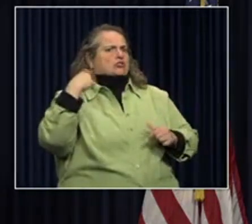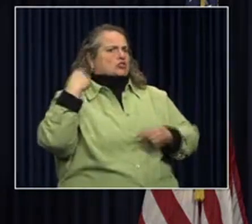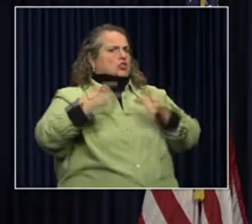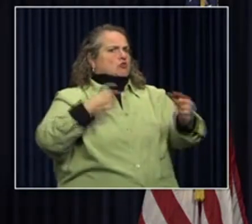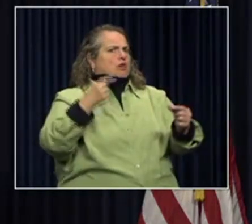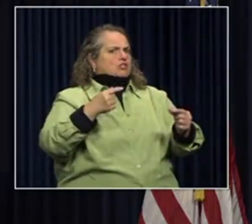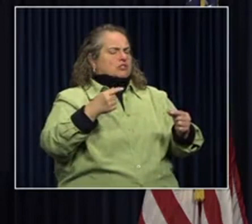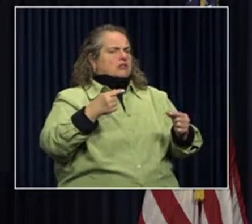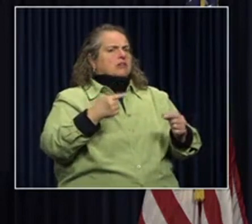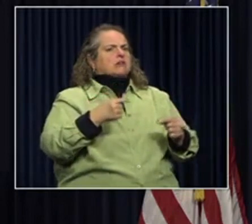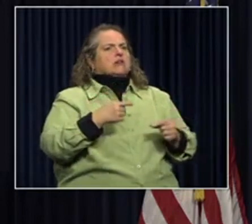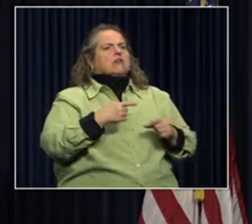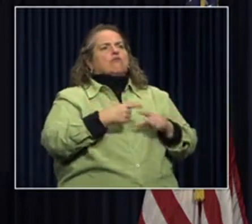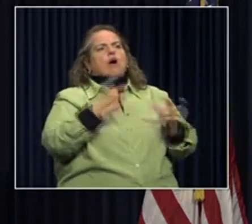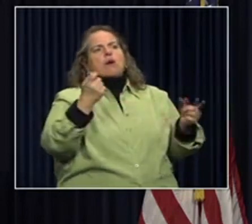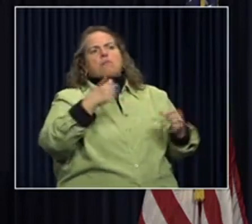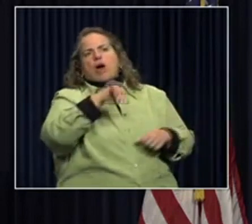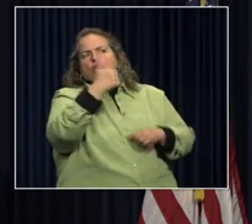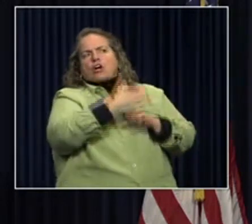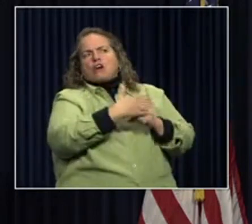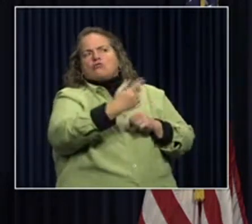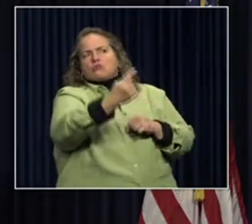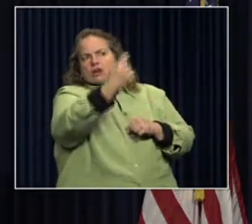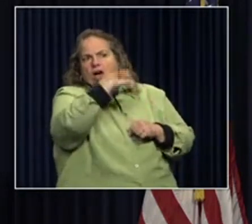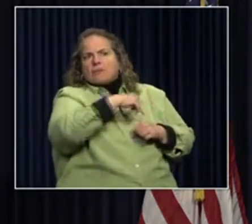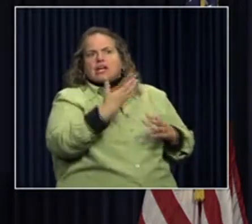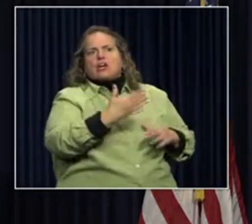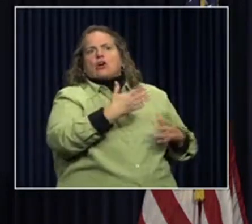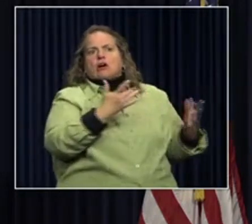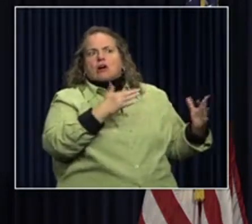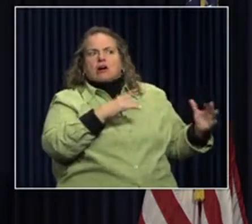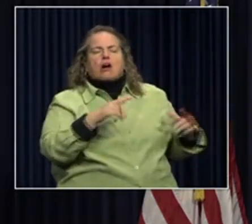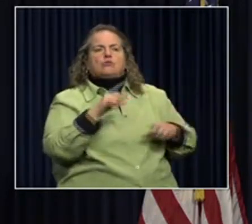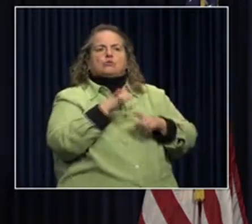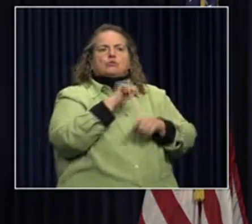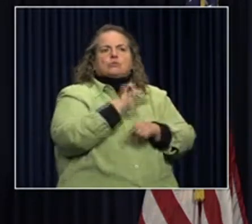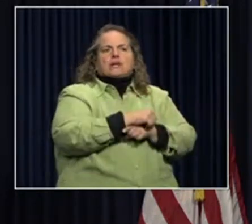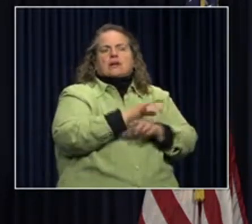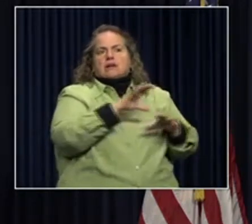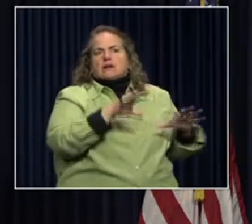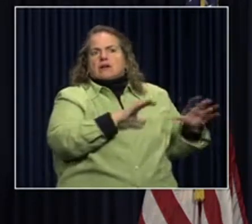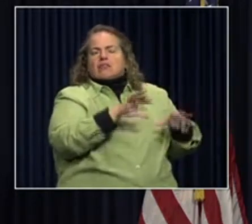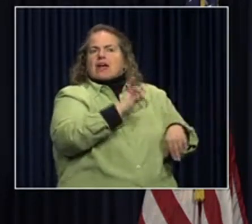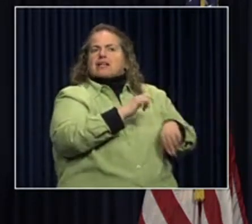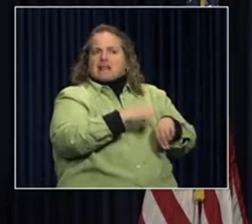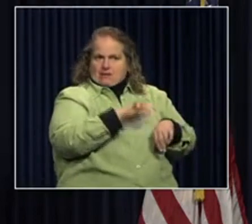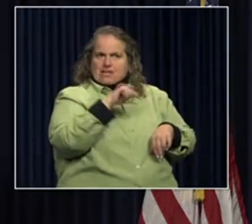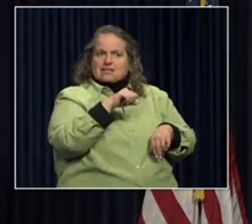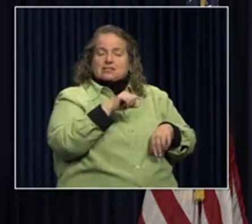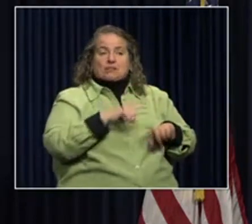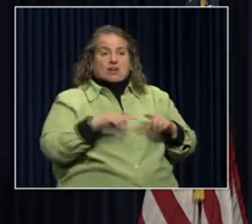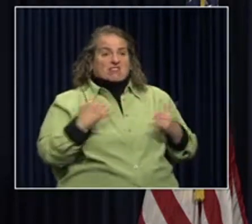GROCERY STORES, PHARMACIES, DRUG STORES, LIQUOR STORES AND GAS STATIONS WILL REMAIN OPEN. AS OF TOMORROW NIGHT AT 8 PM,